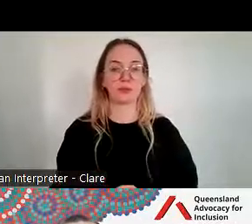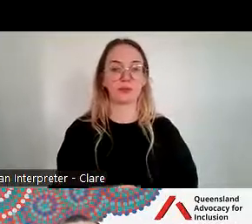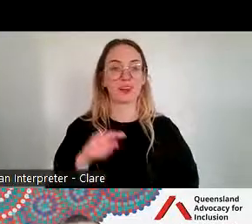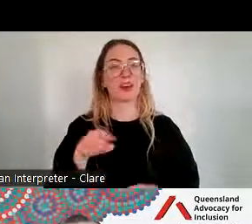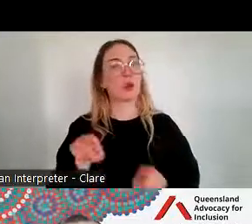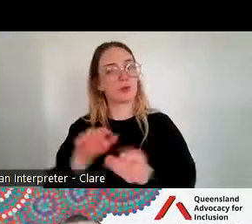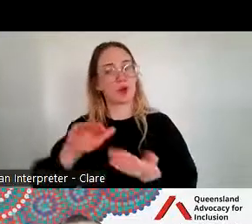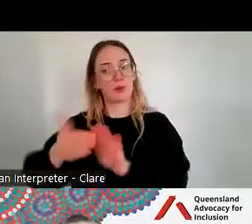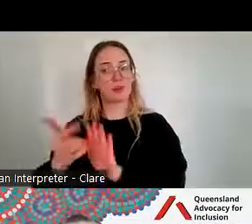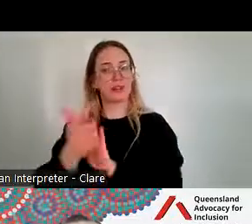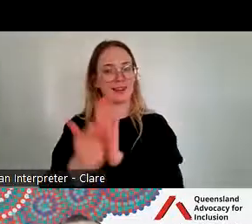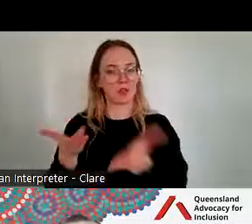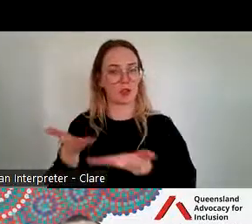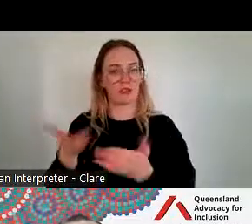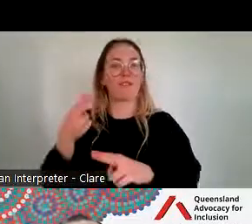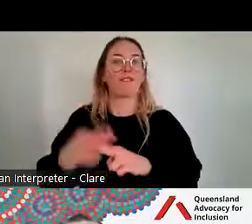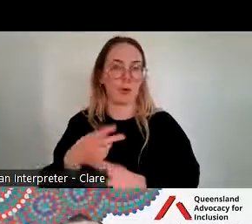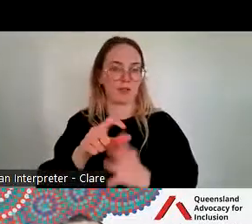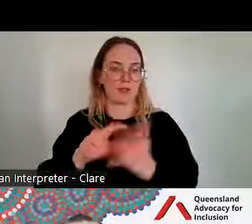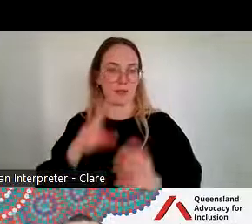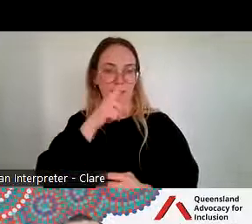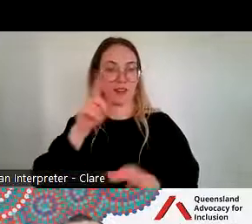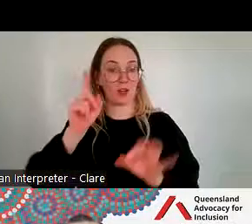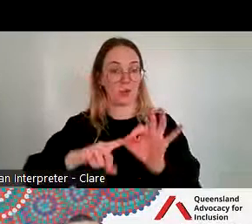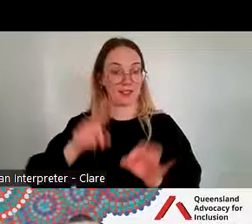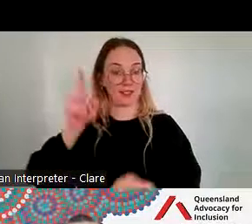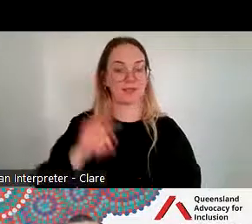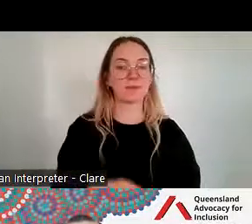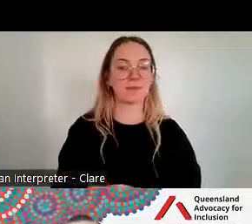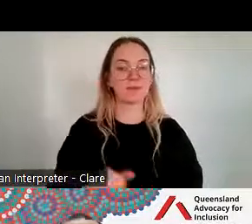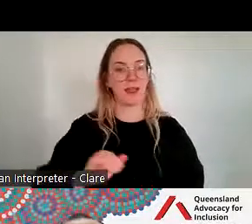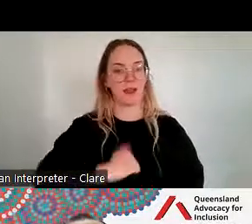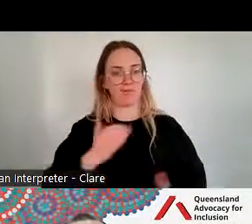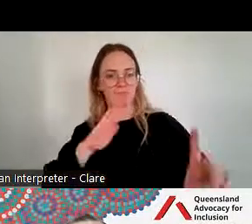people with disability in Queensland. Our mission is to promote, protect and defend through systems